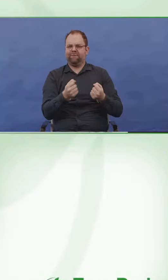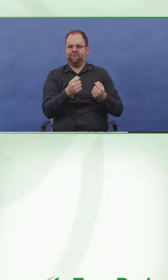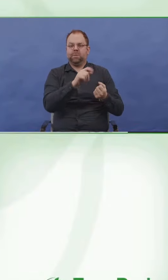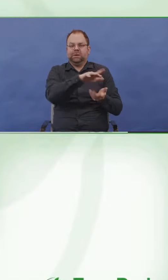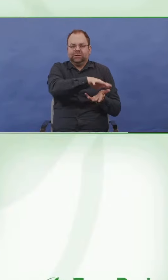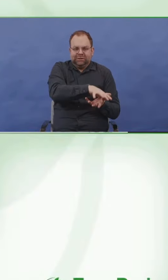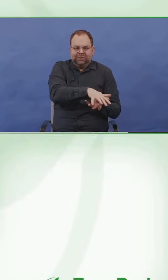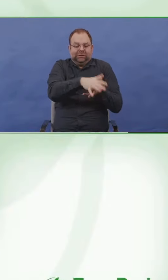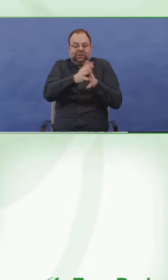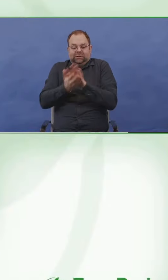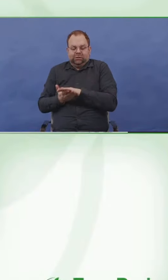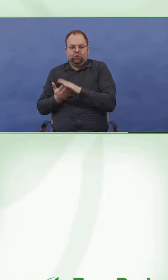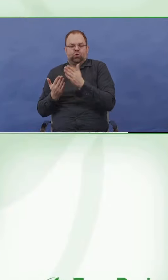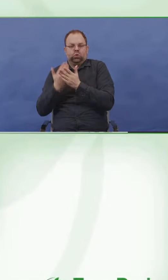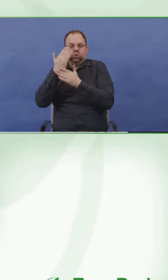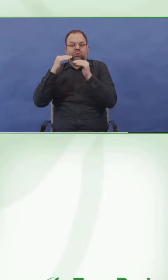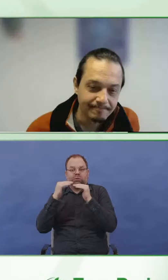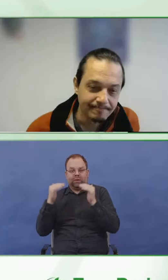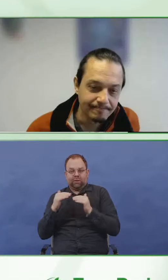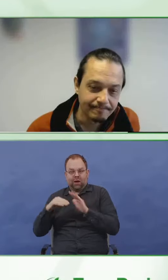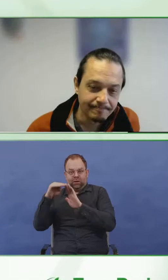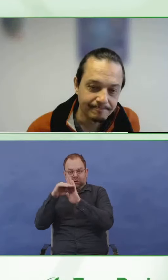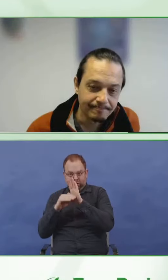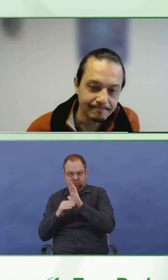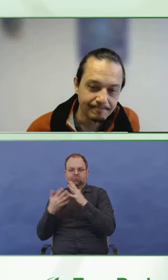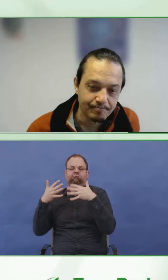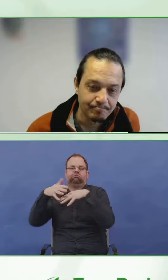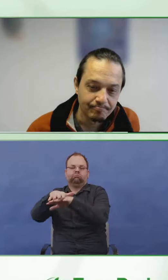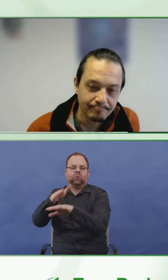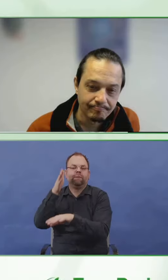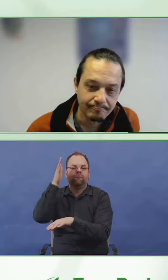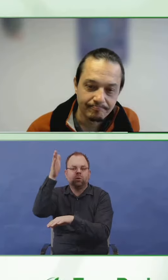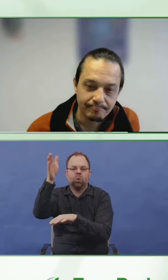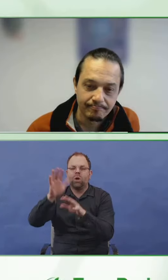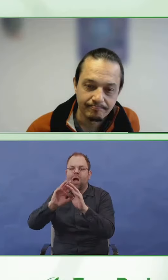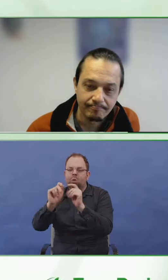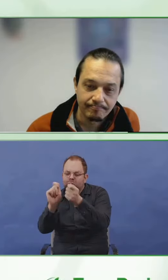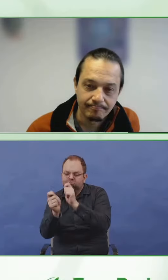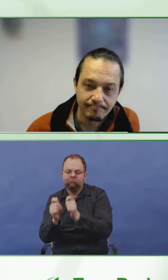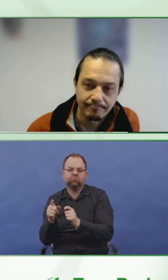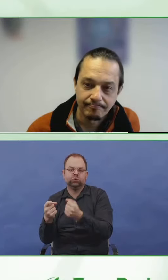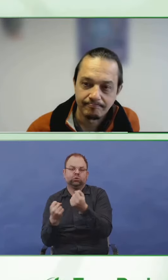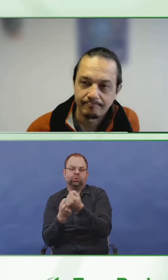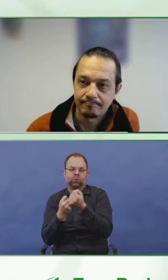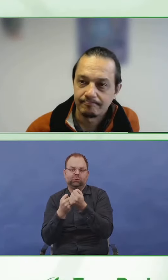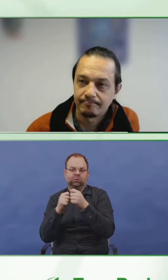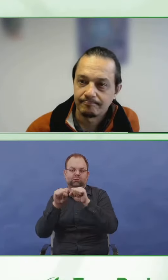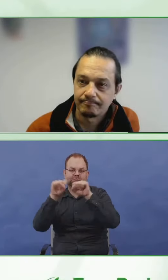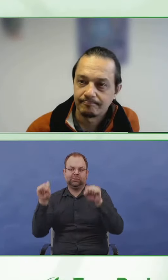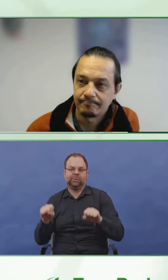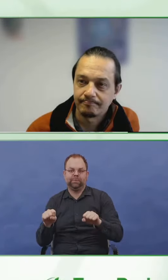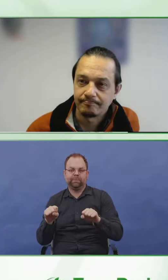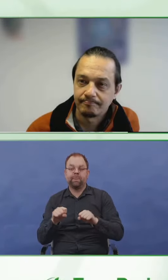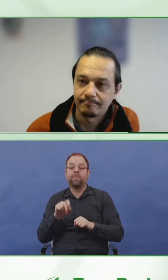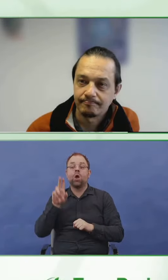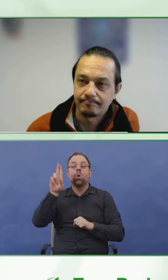Thank you. Thank you very much, covering a lot of ground in a short space of